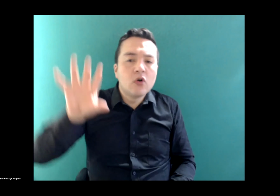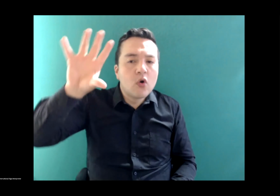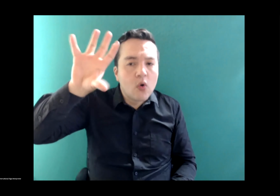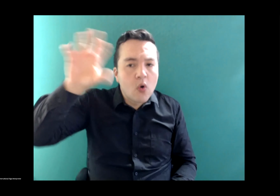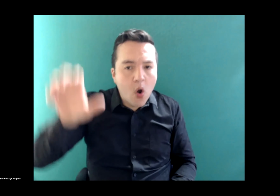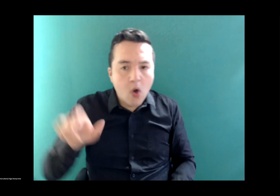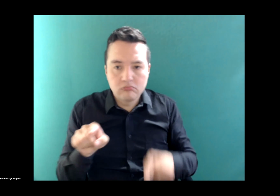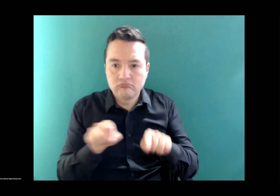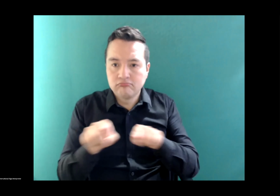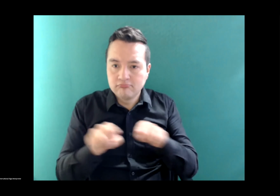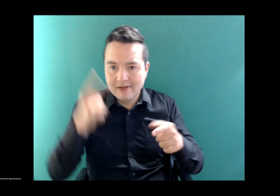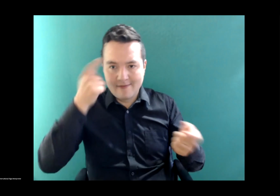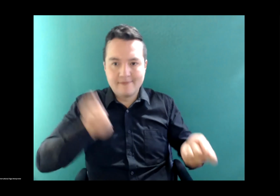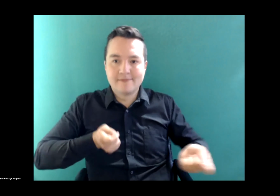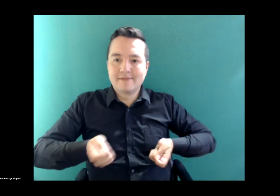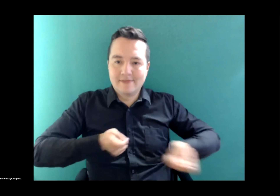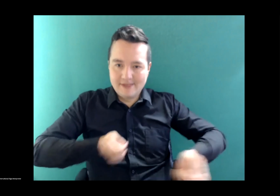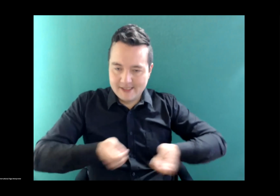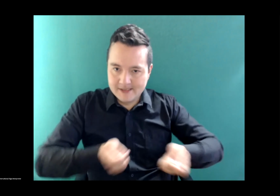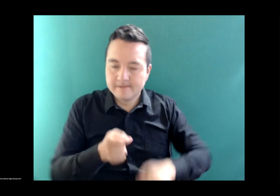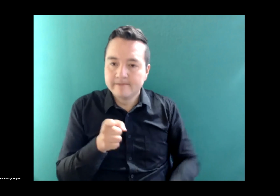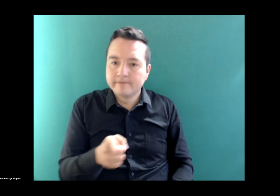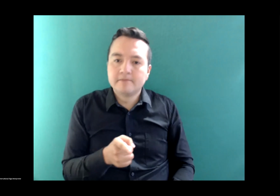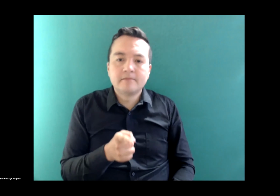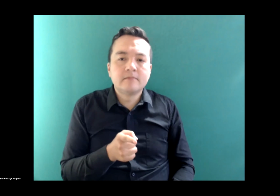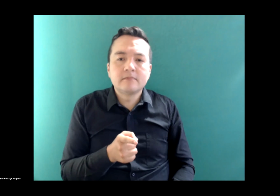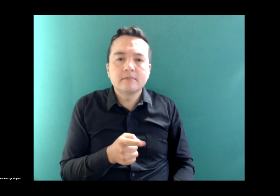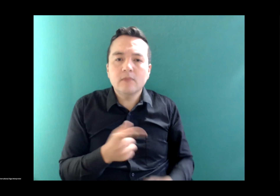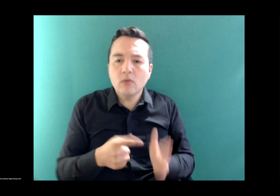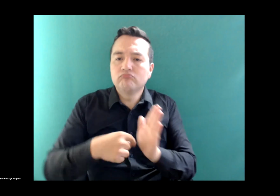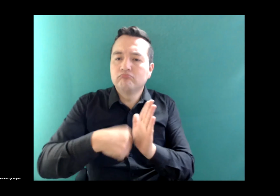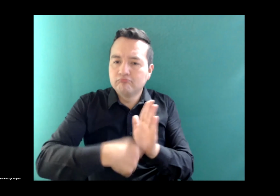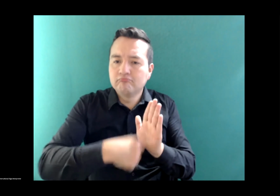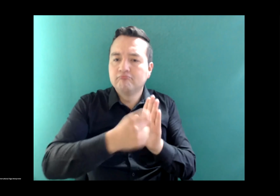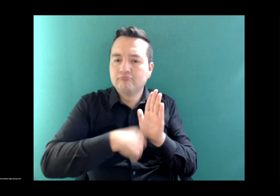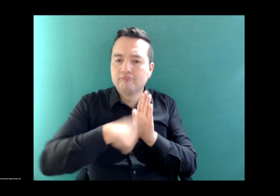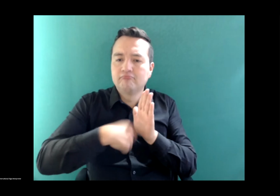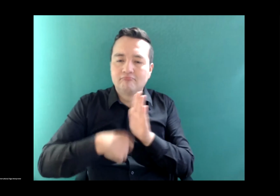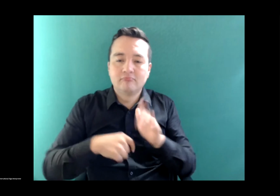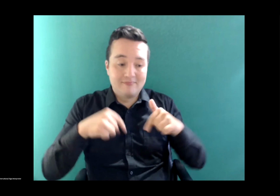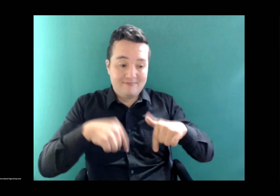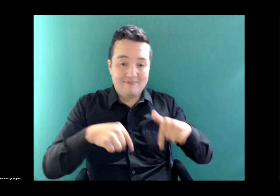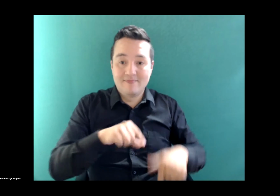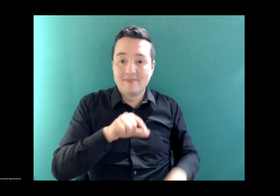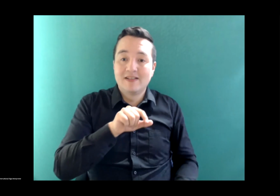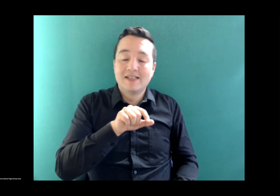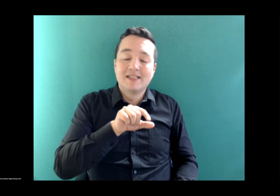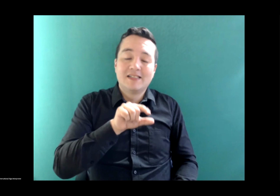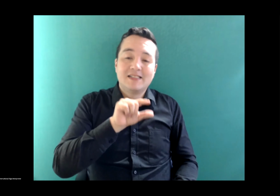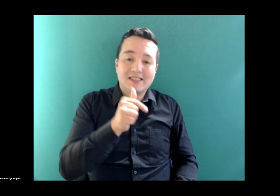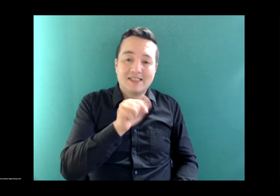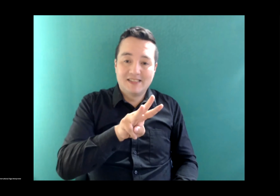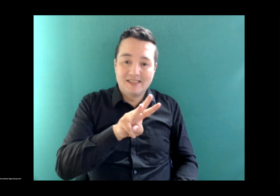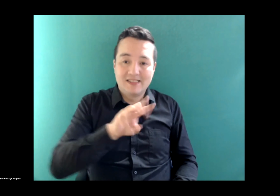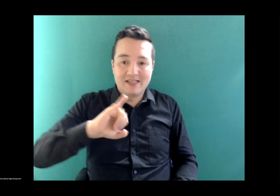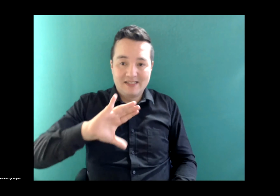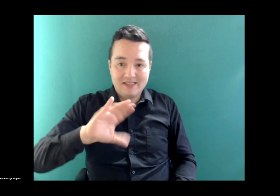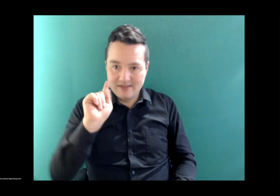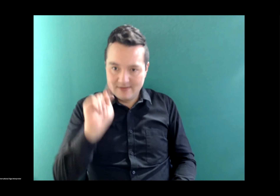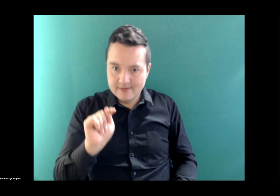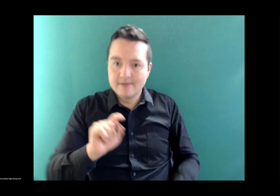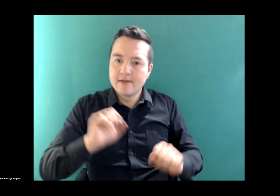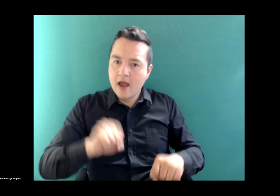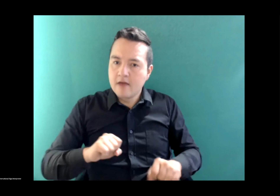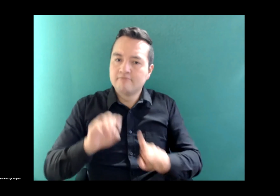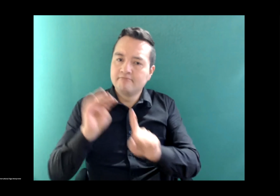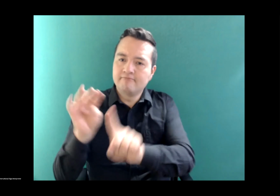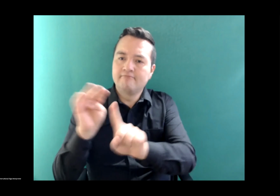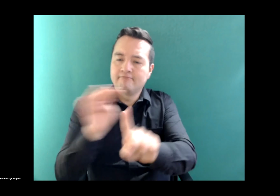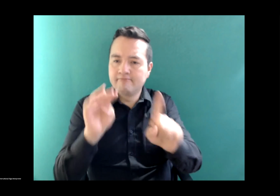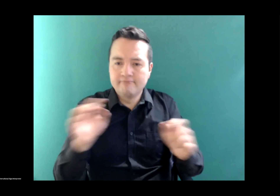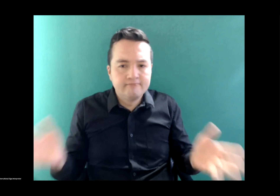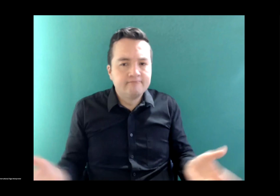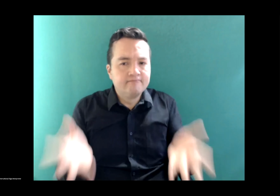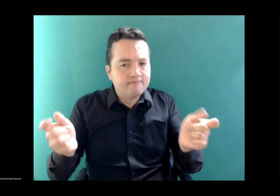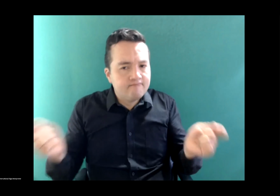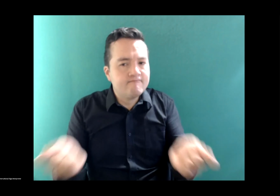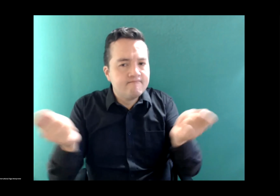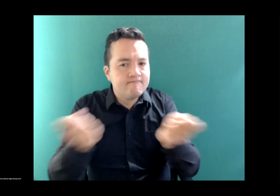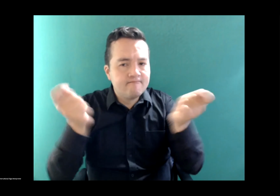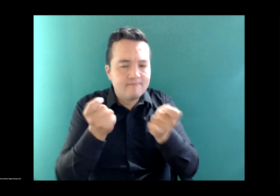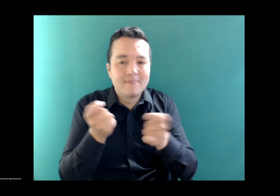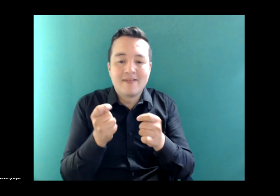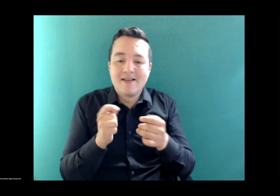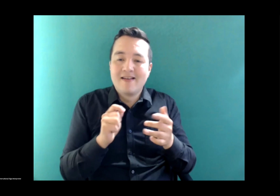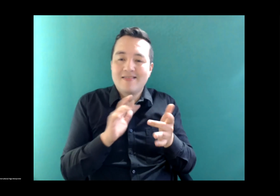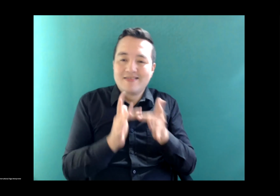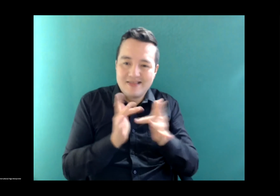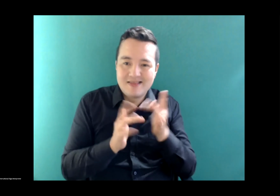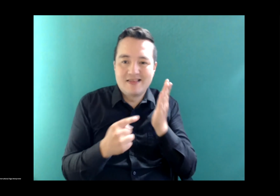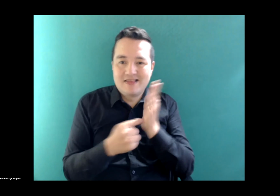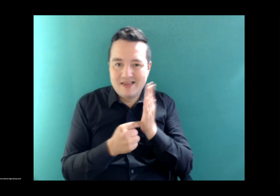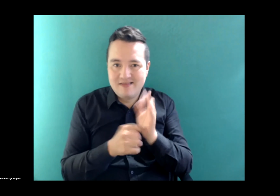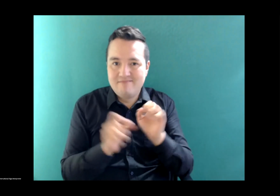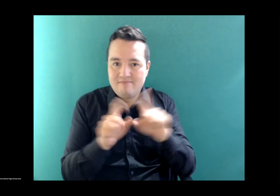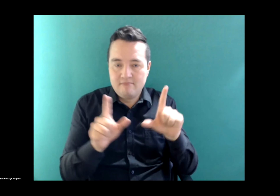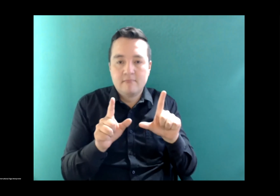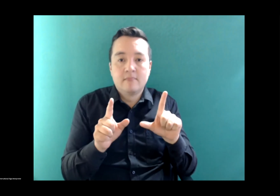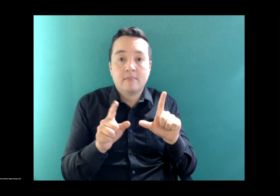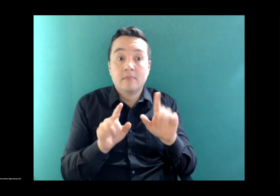It's strategic that I'm speaking last.